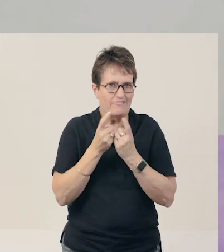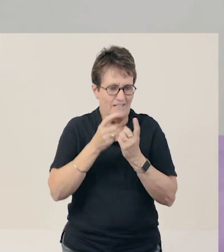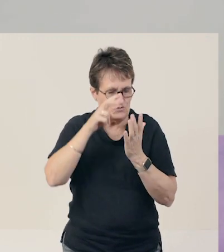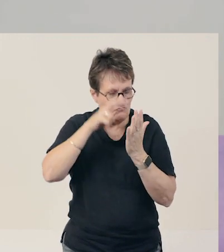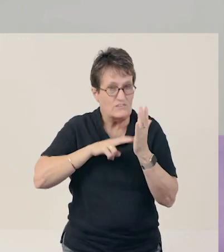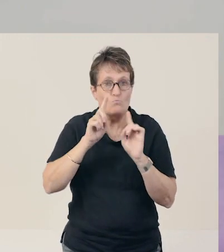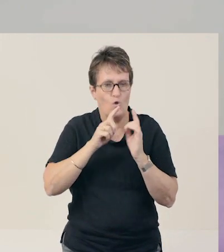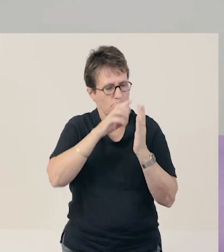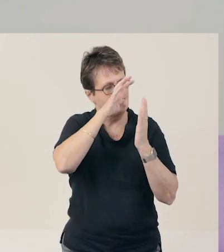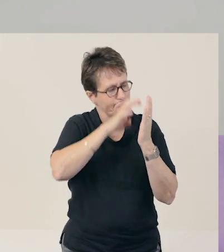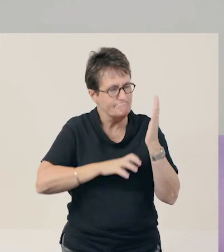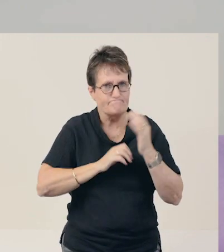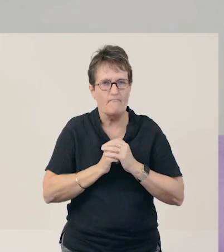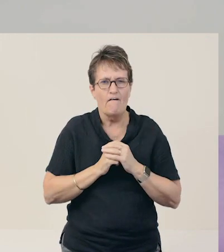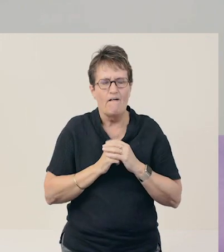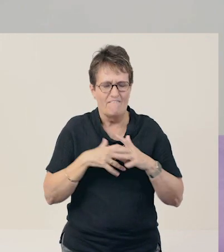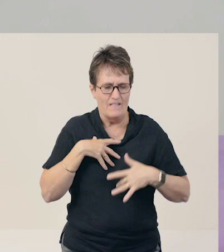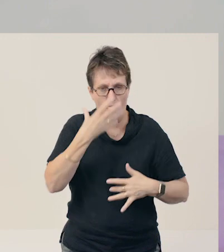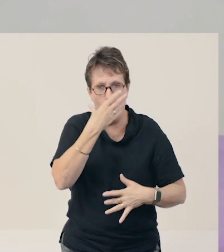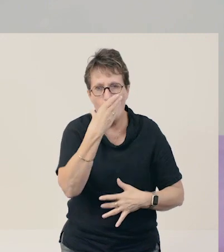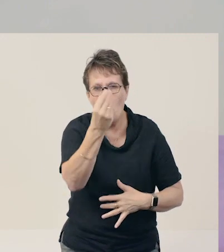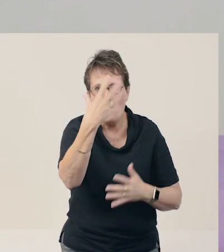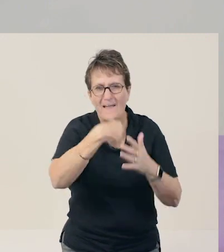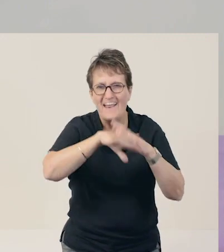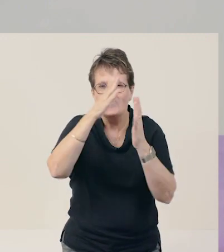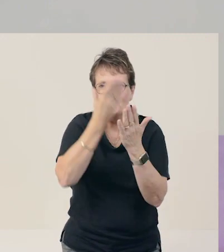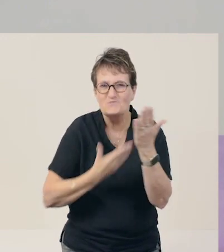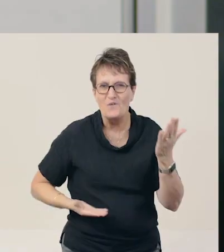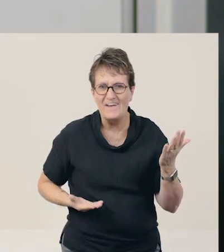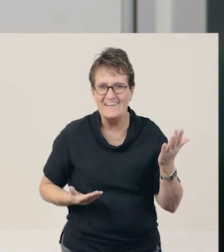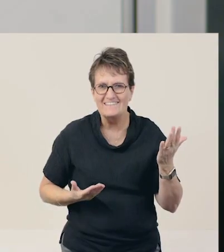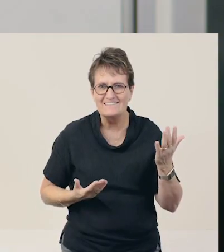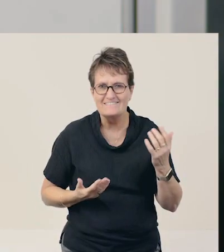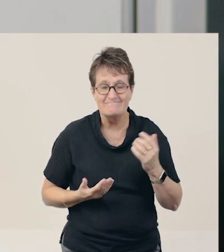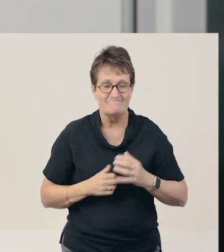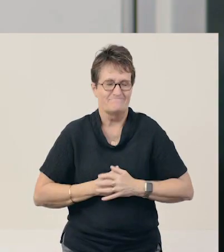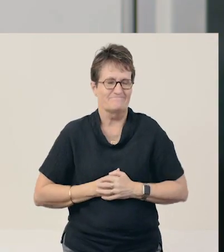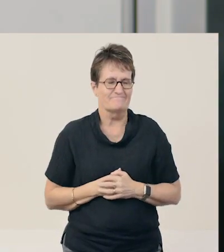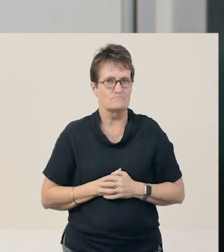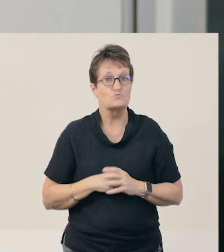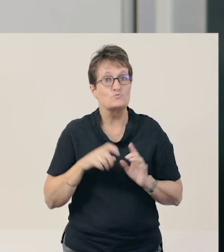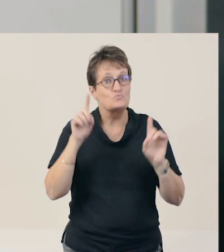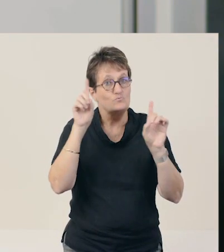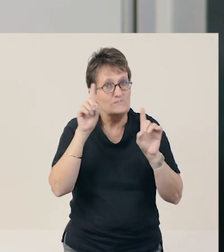I love the way you can get lost in a story. What about you? Today, we are going to look at the narrative texts,